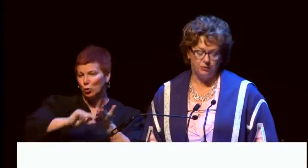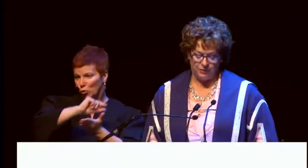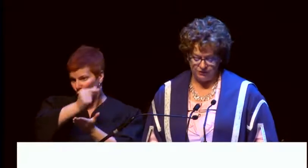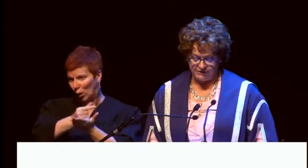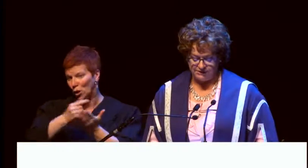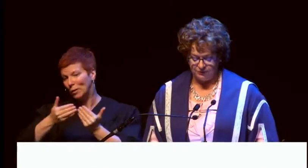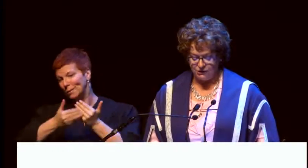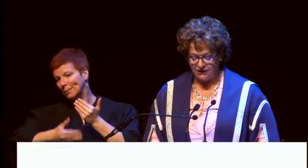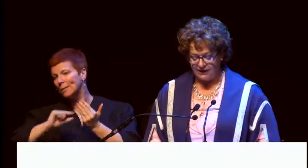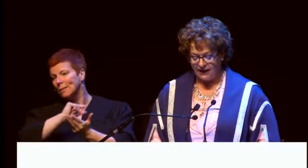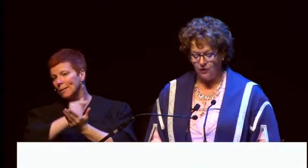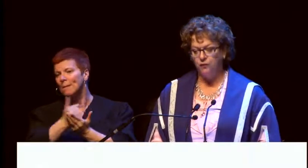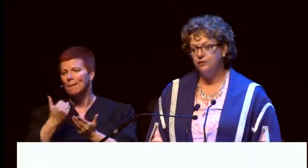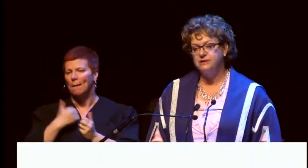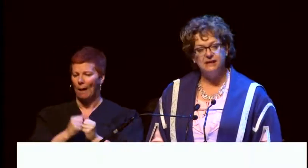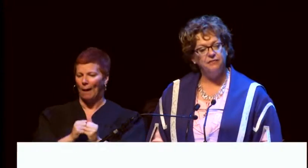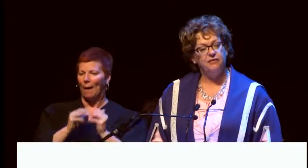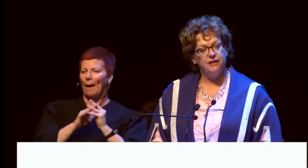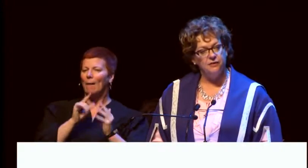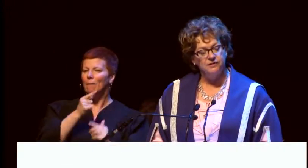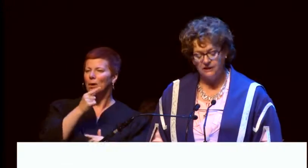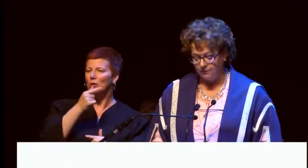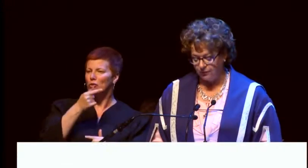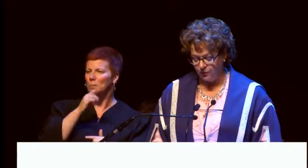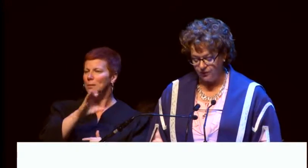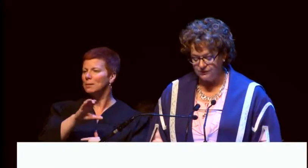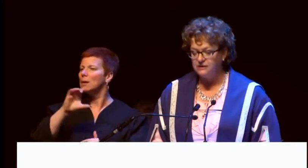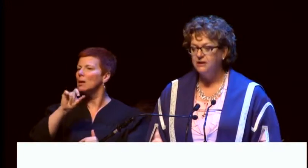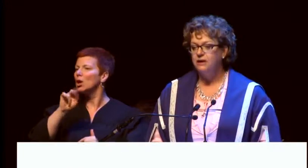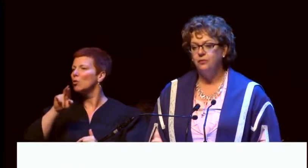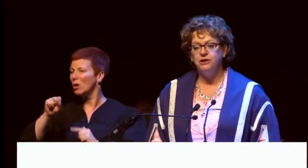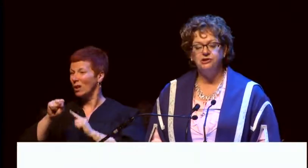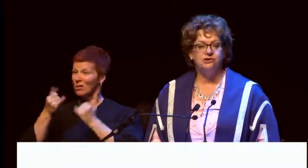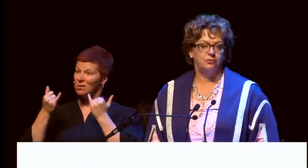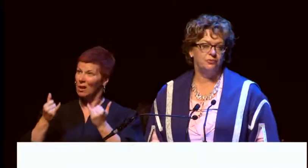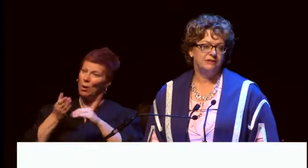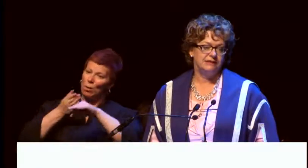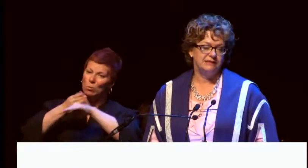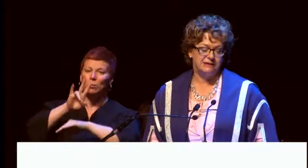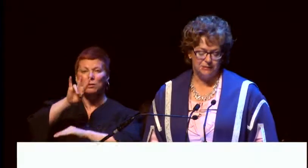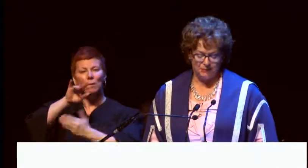WHICH HAS HAD OVER 7,000 EMPLOYERS REGISTER SINCE ITS DEBUT.